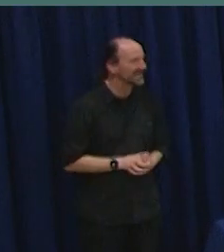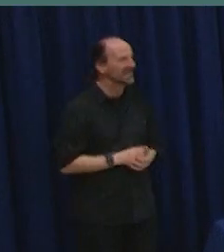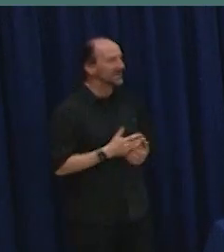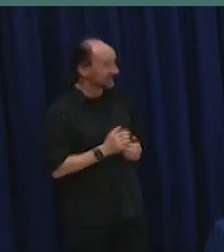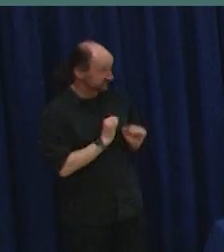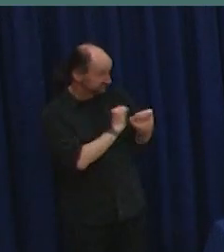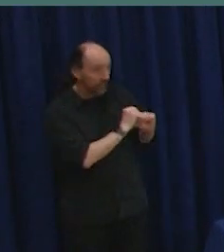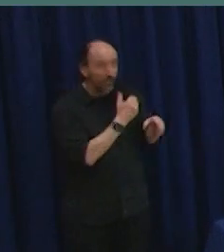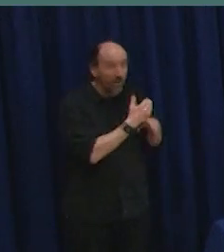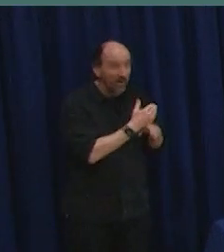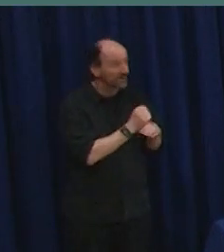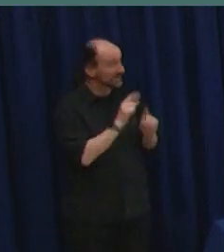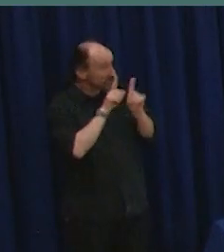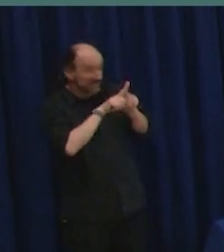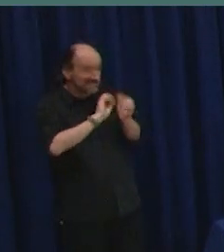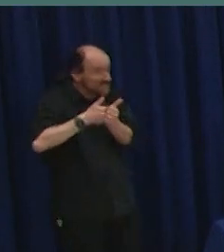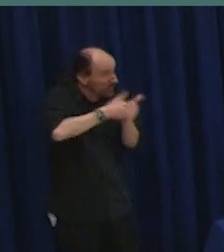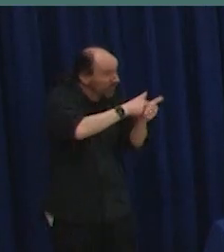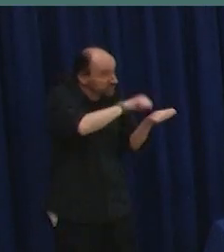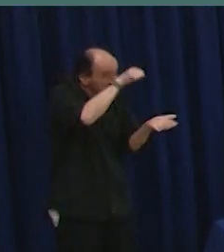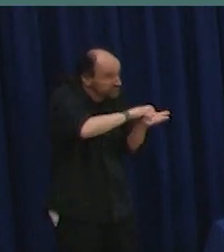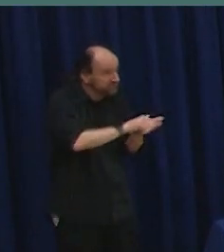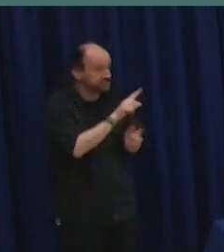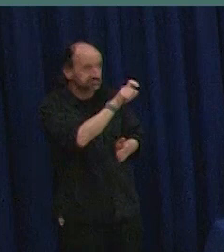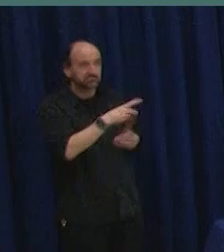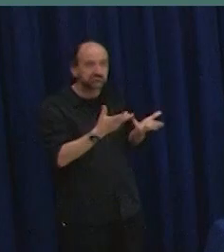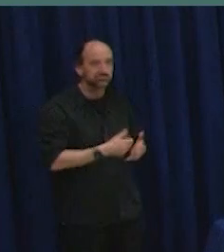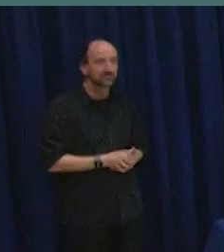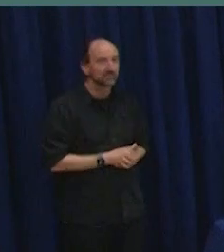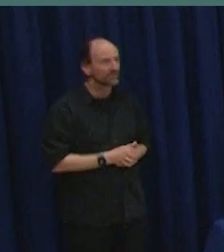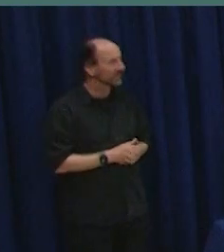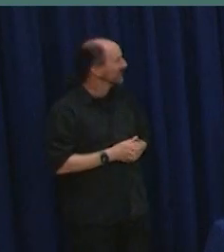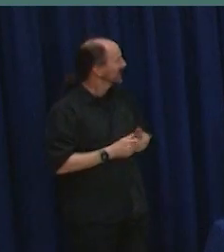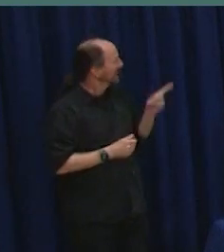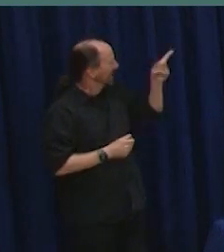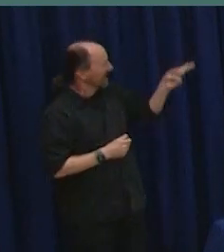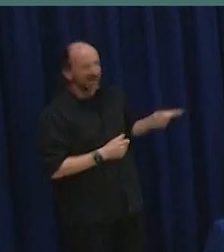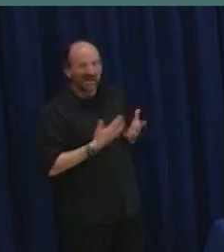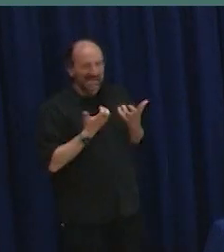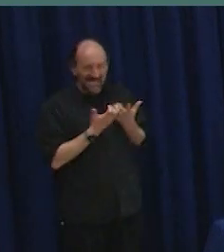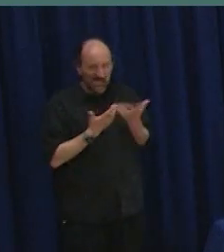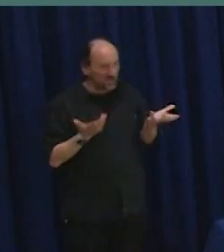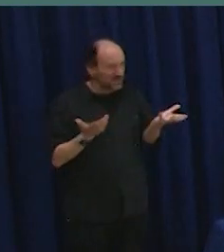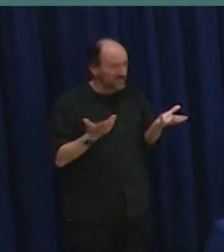you supported well, but how do we do this? This could take a long time, you could do an interview,